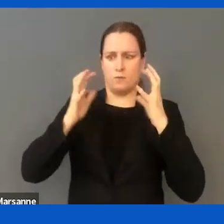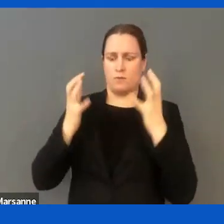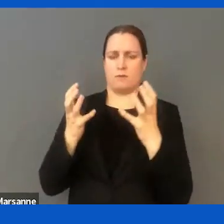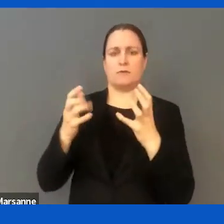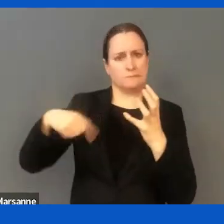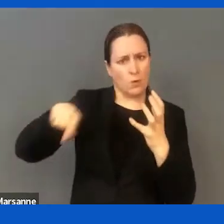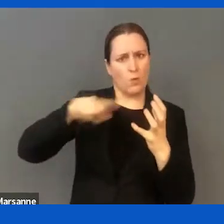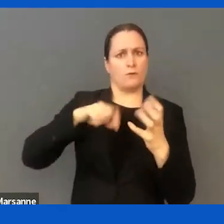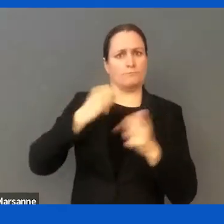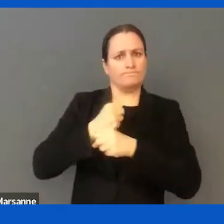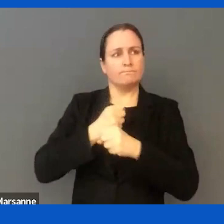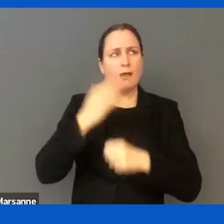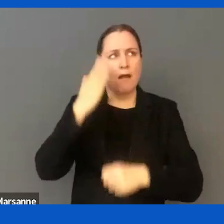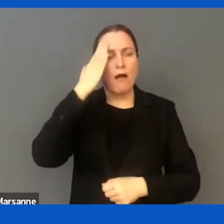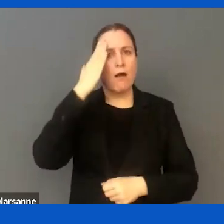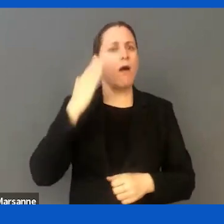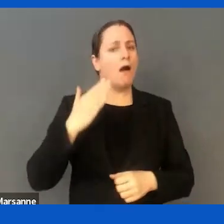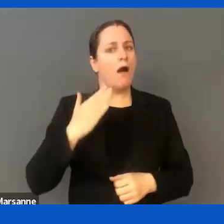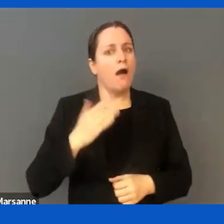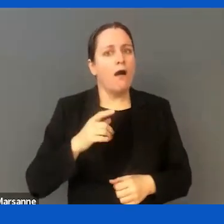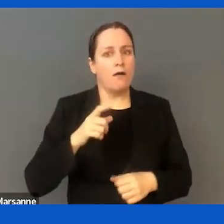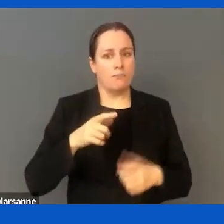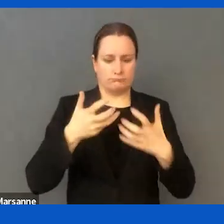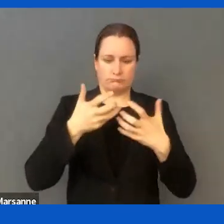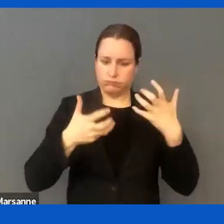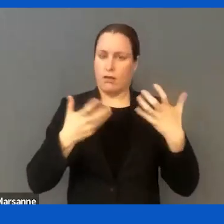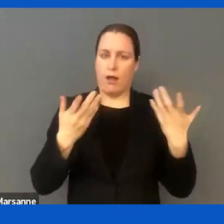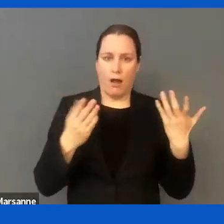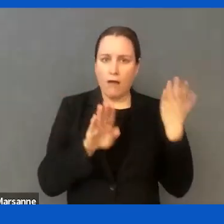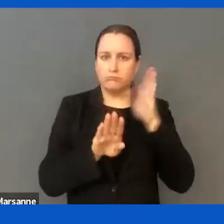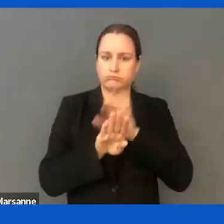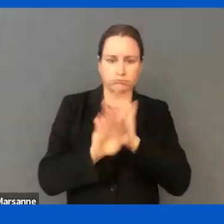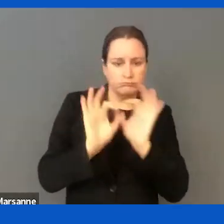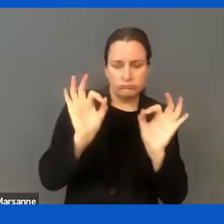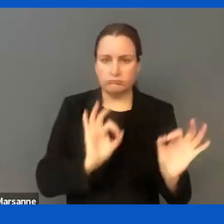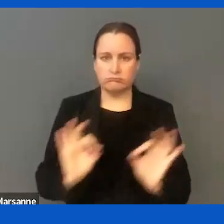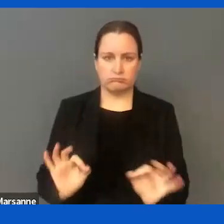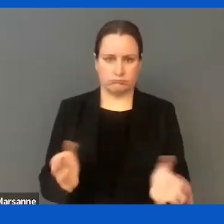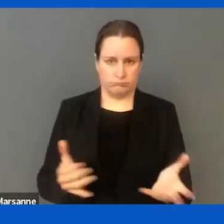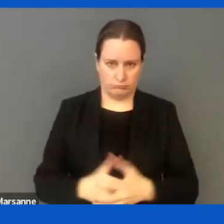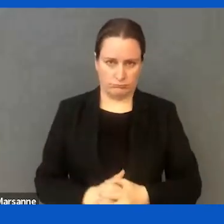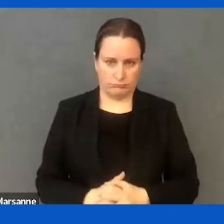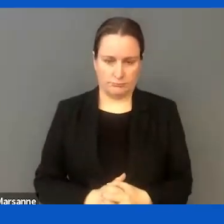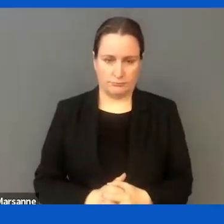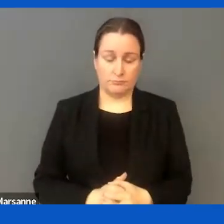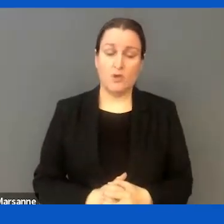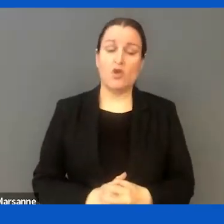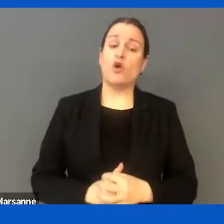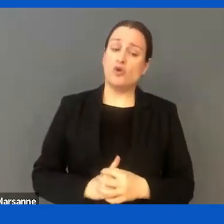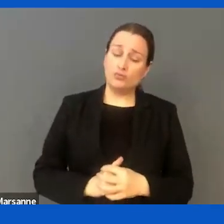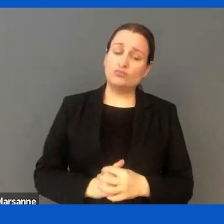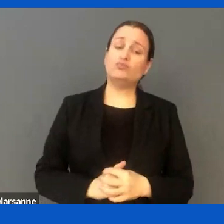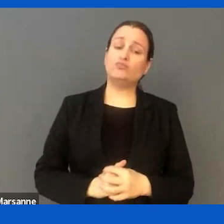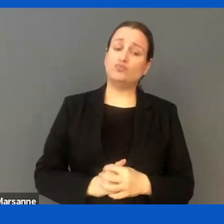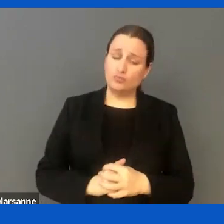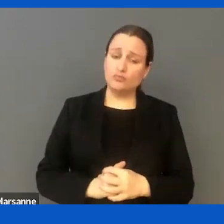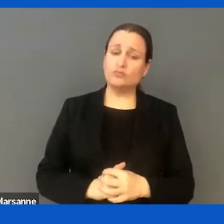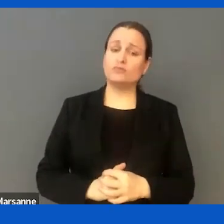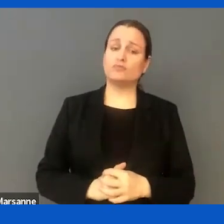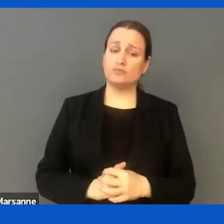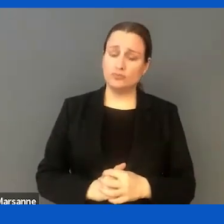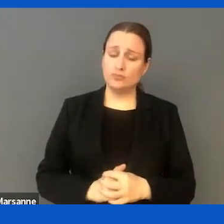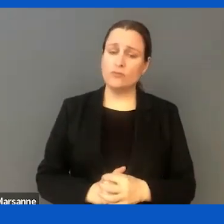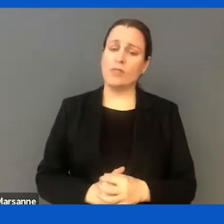is I like the statement, the one already put into the chat. It is good because it is quite balanced